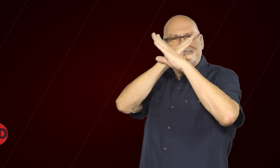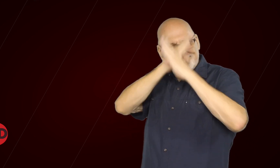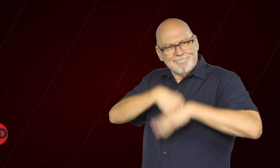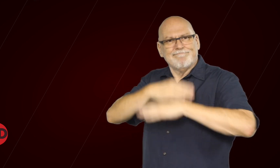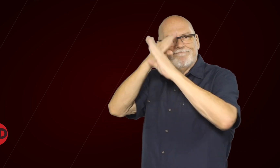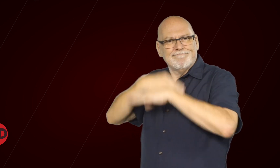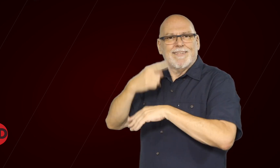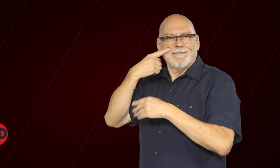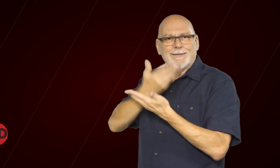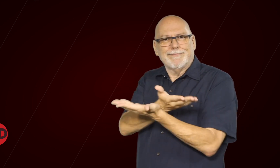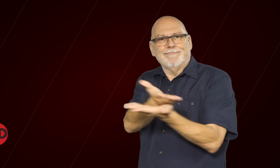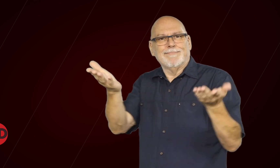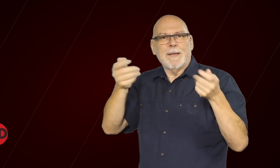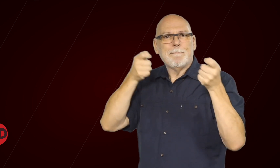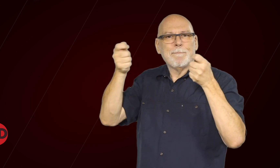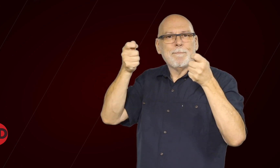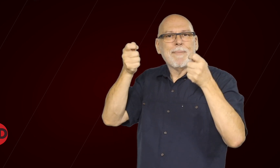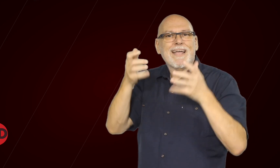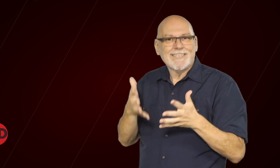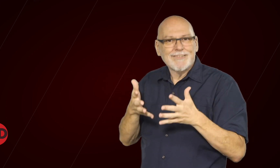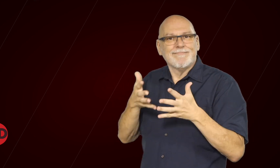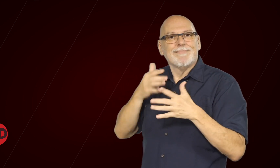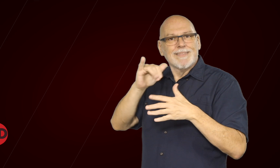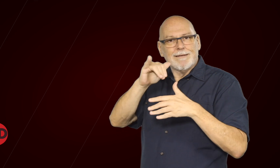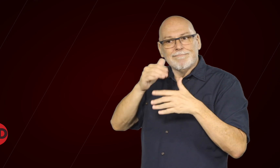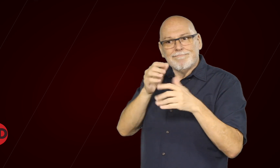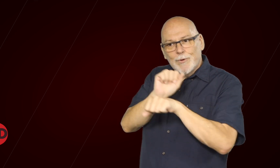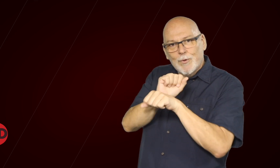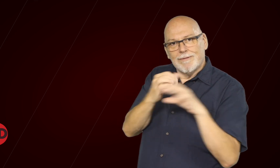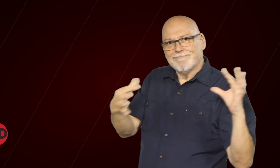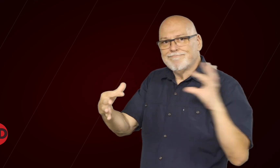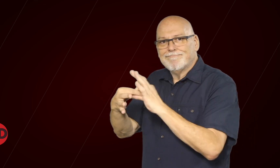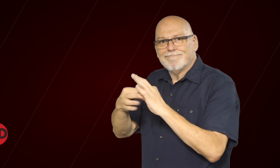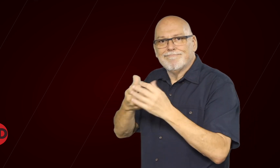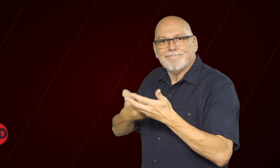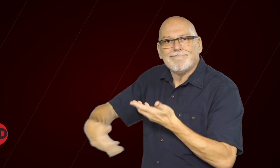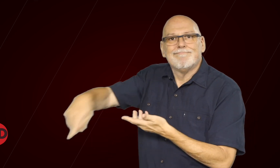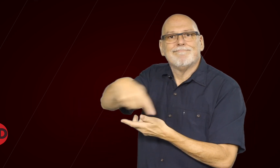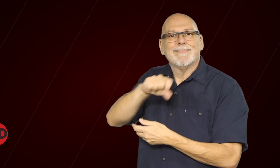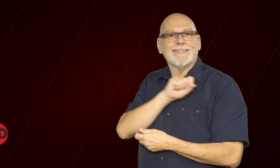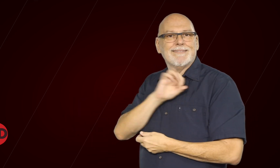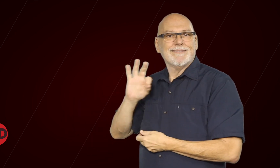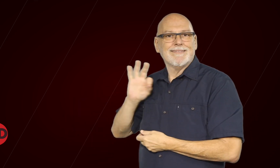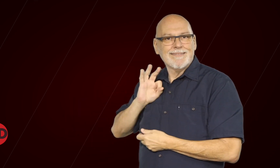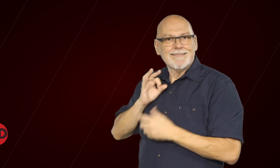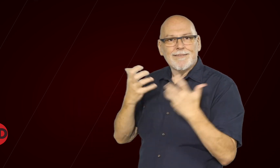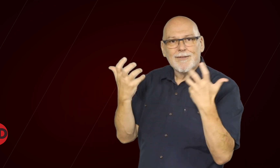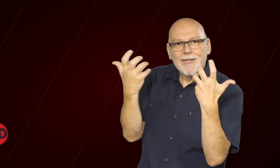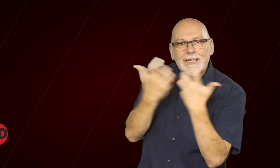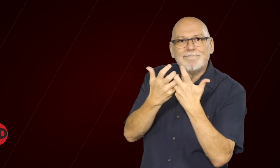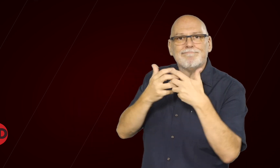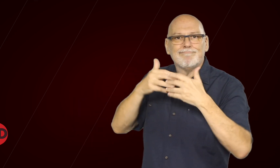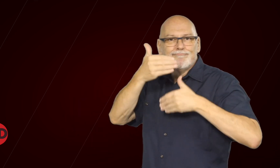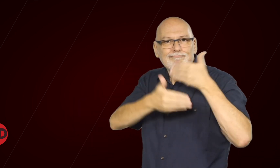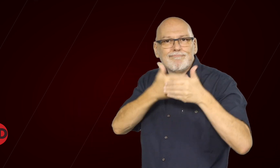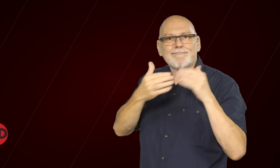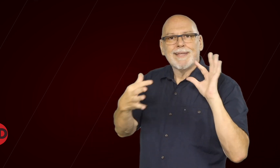barriers for managers throughout the employee accommodation